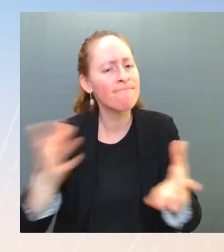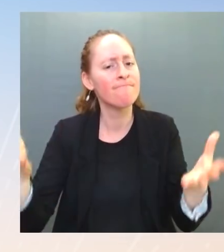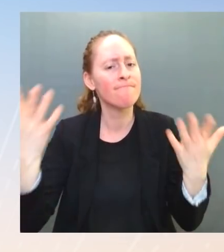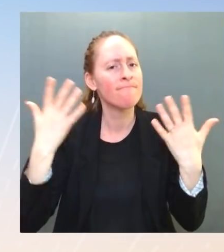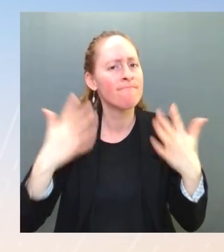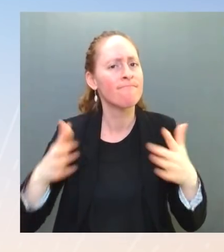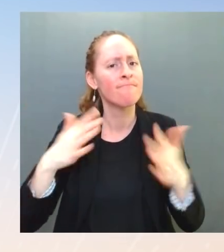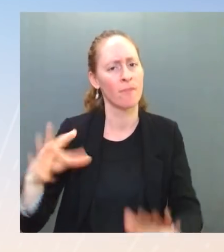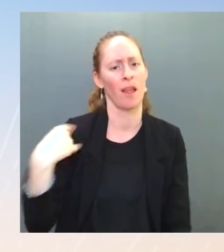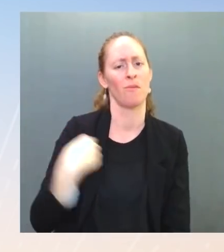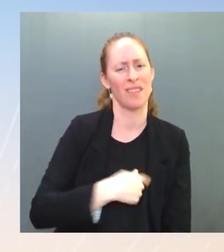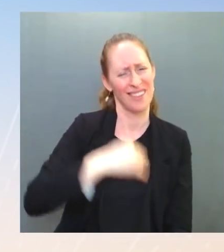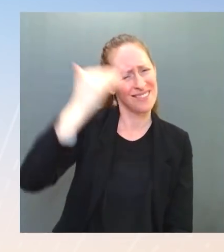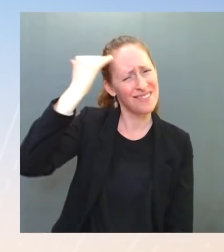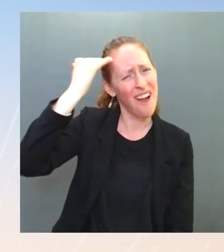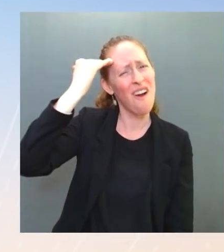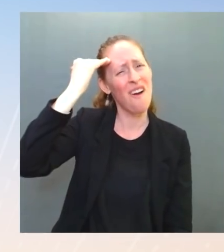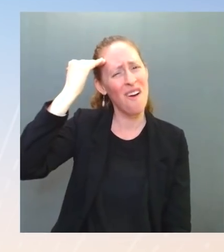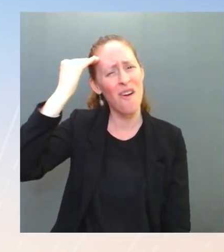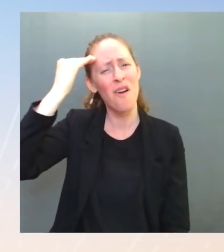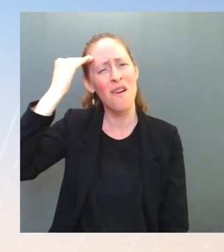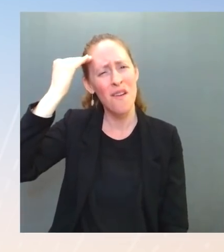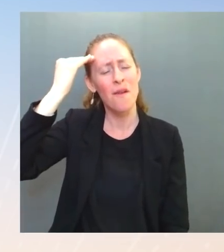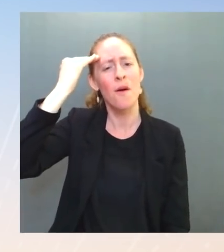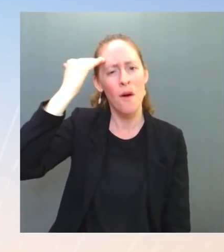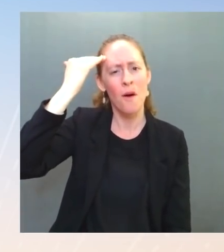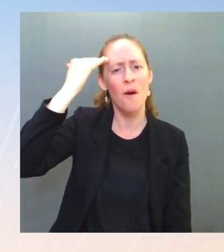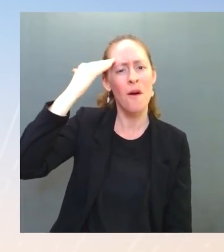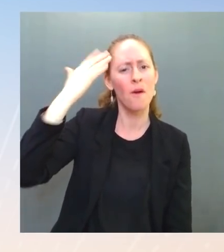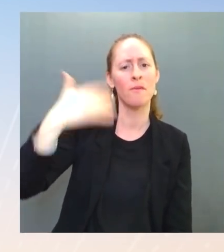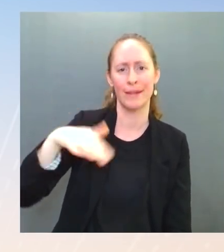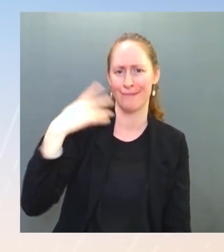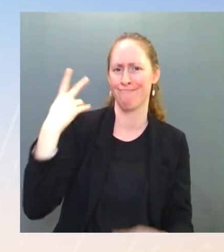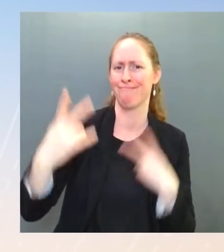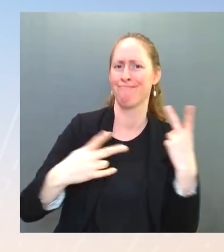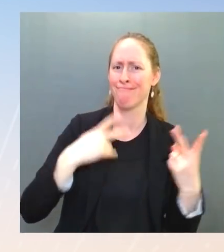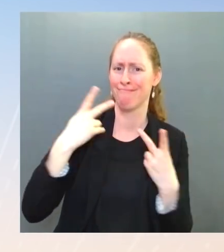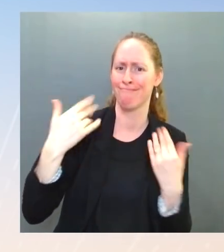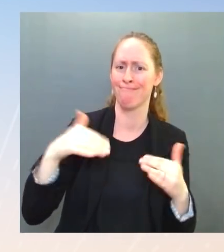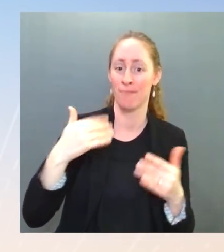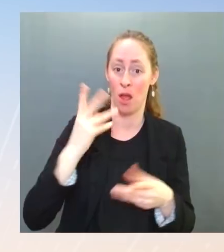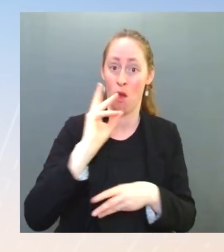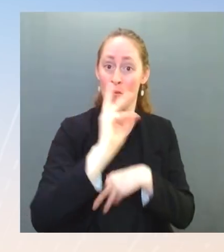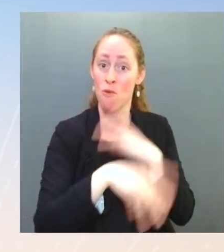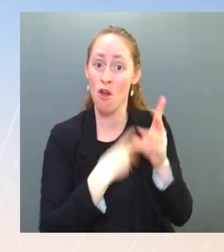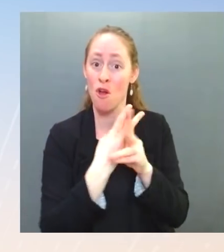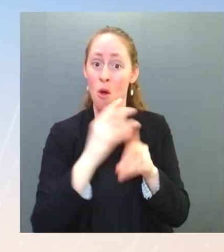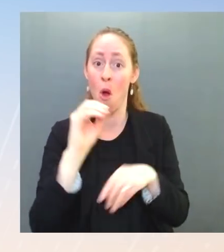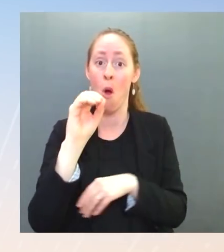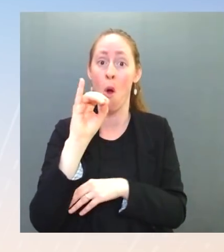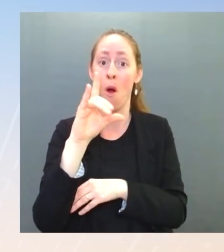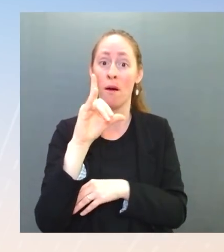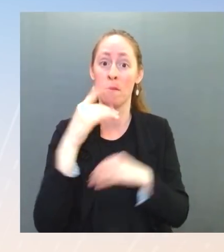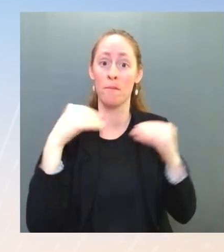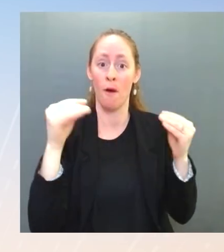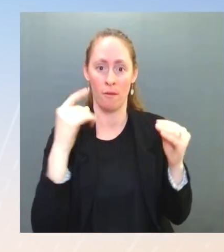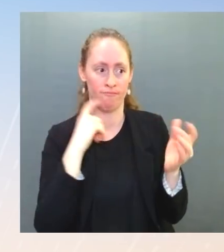and the global oil market from Putin's invasion, that that is a big driver. Go ahead. The Press: Jen, thanks so much.